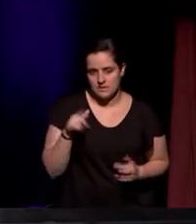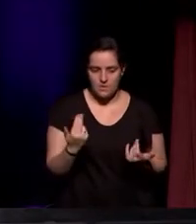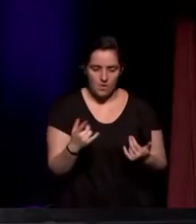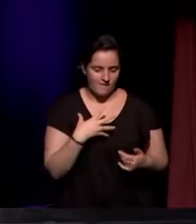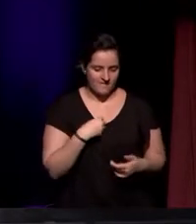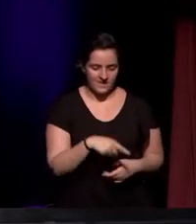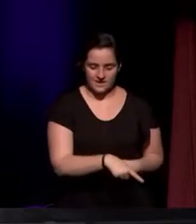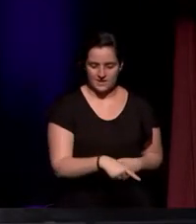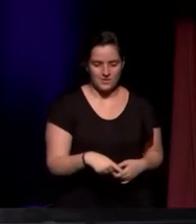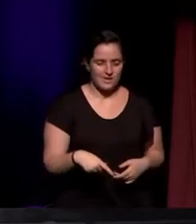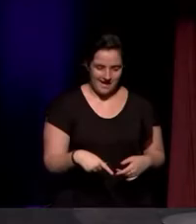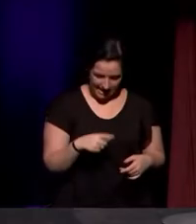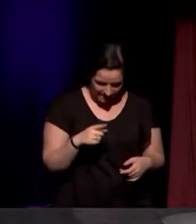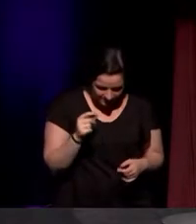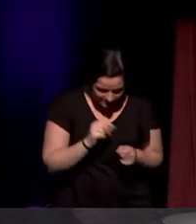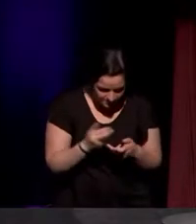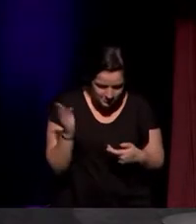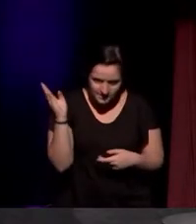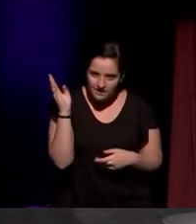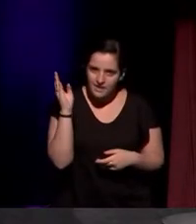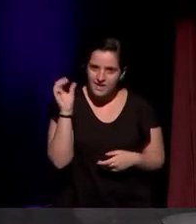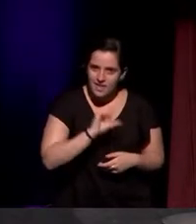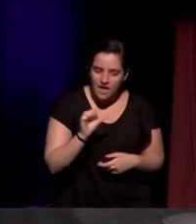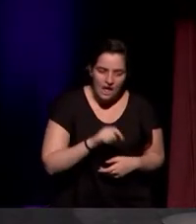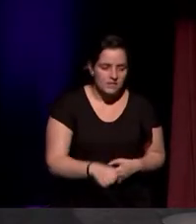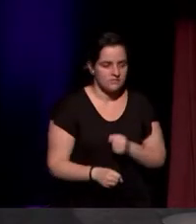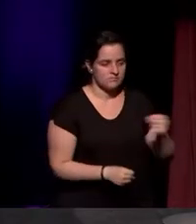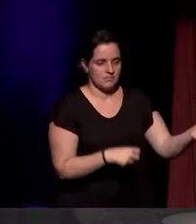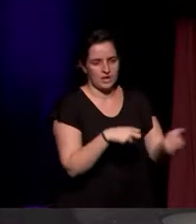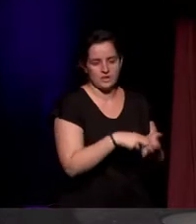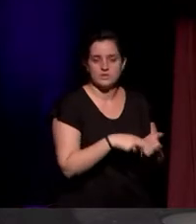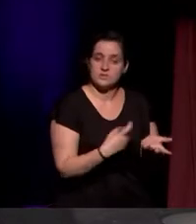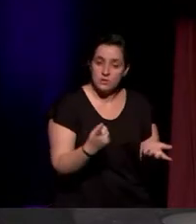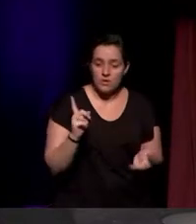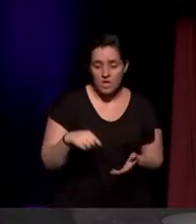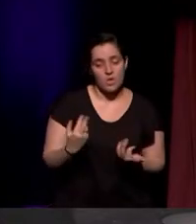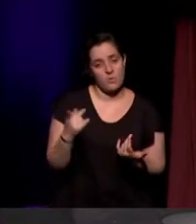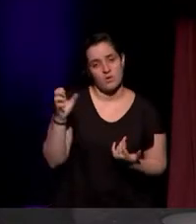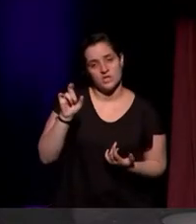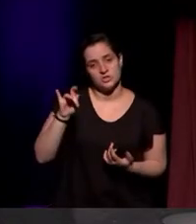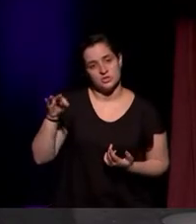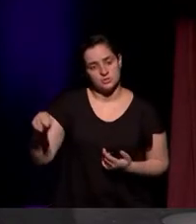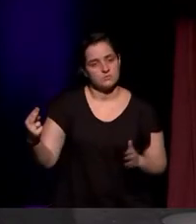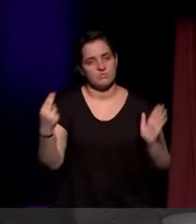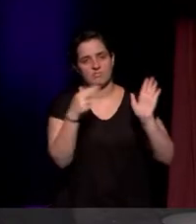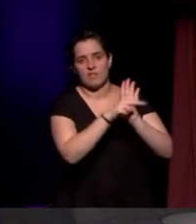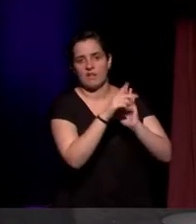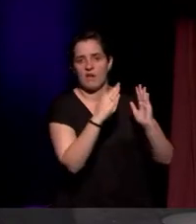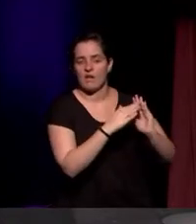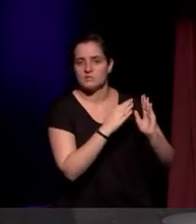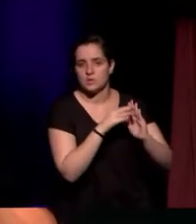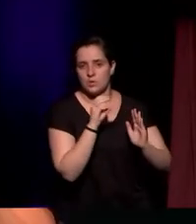goes to the corner of thought to reflect. It is the corner of their thinking, they are hospitalized. In the 1970s,